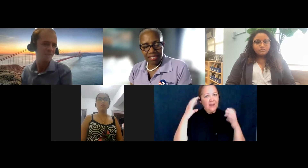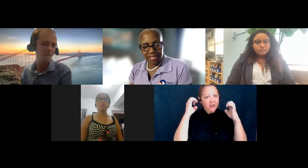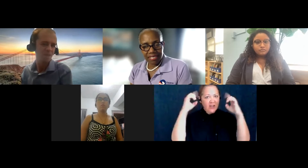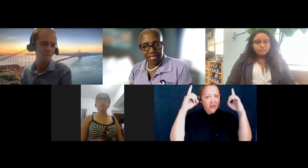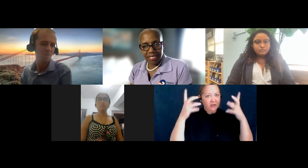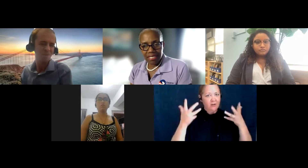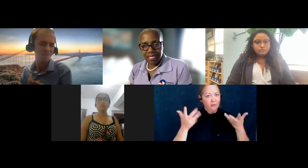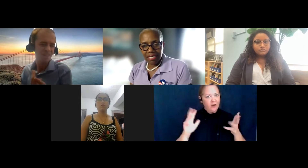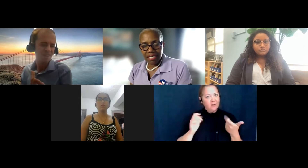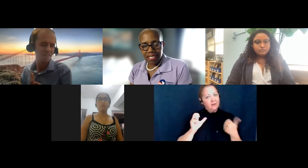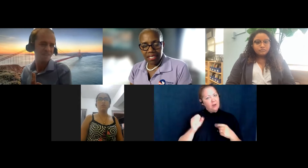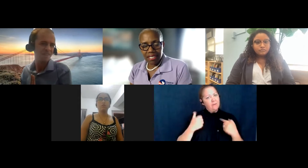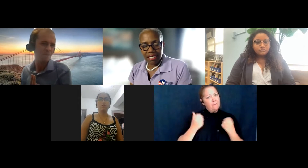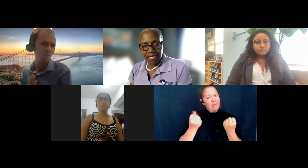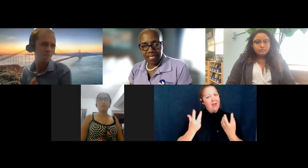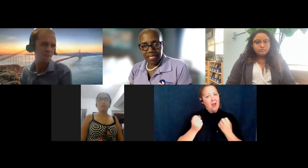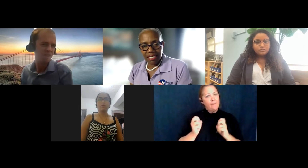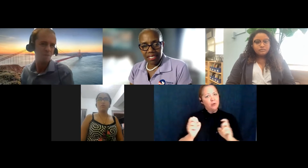find the Peace Corps and decide that was what she wanted to do?